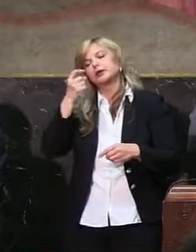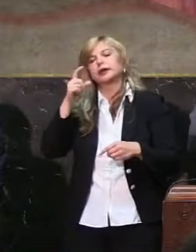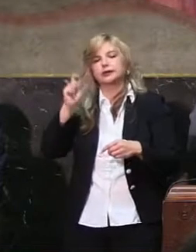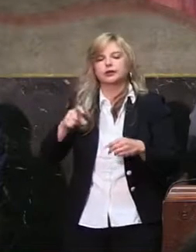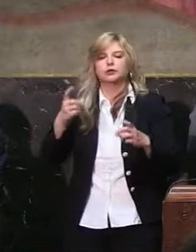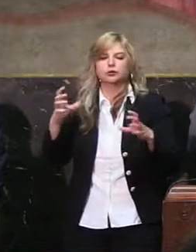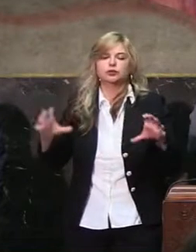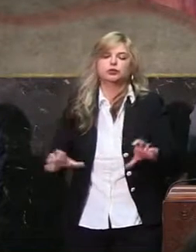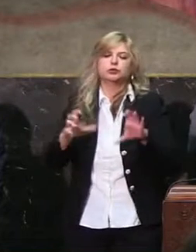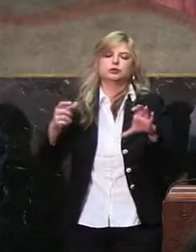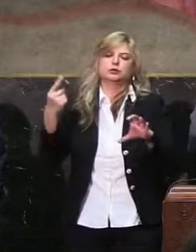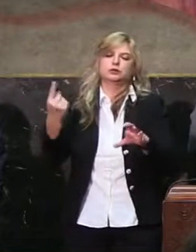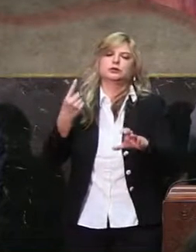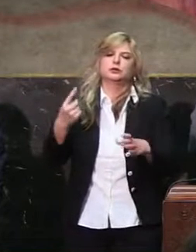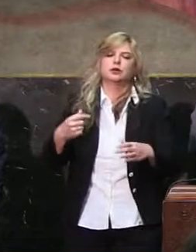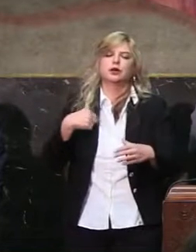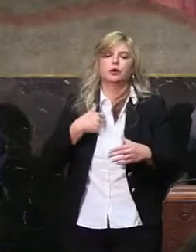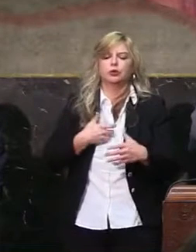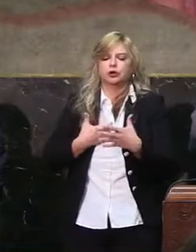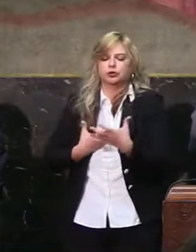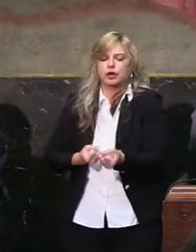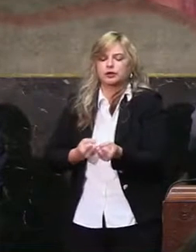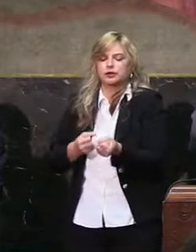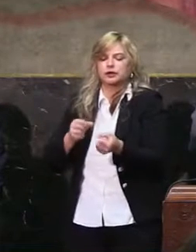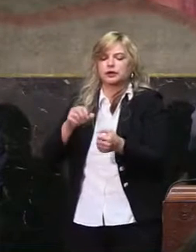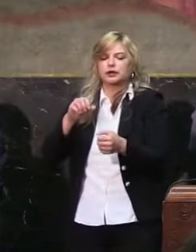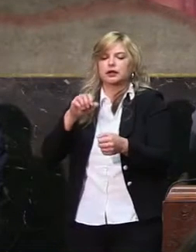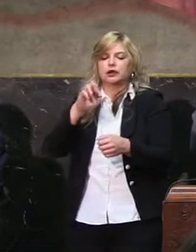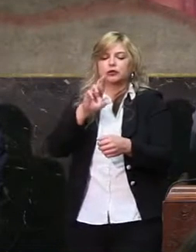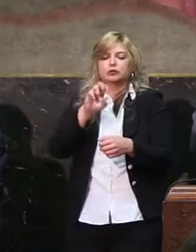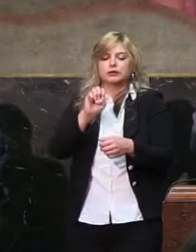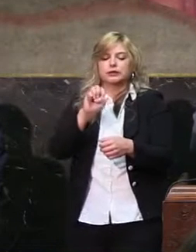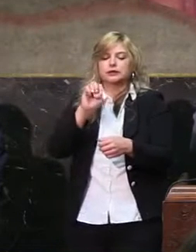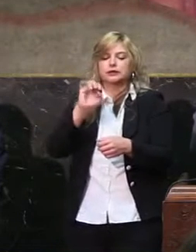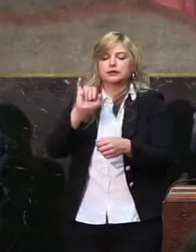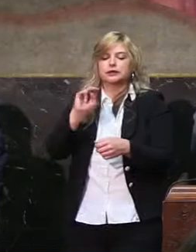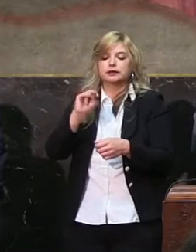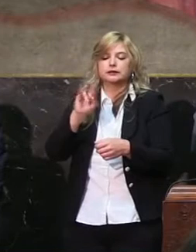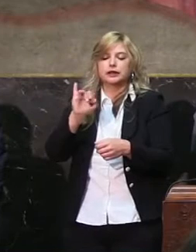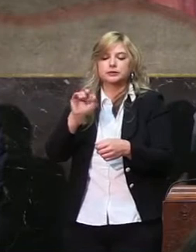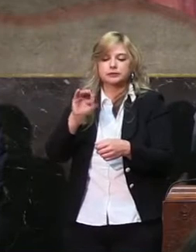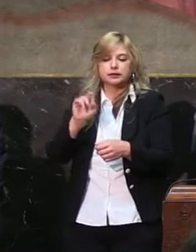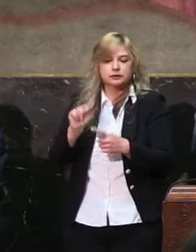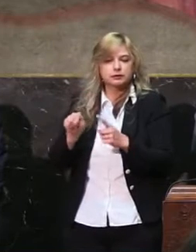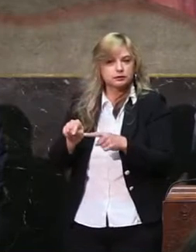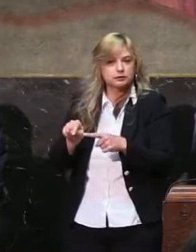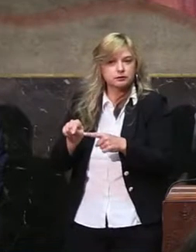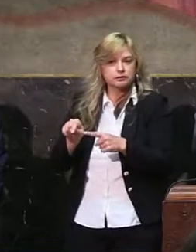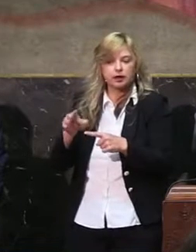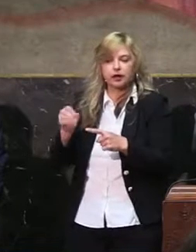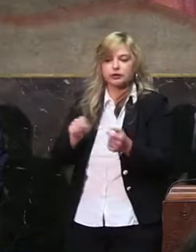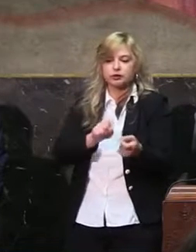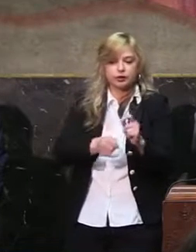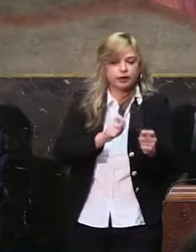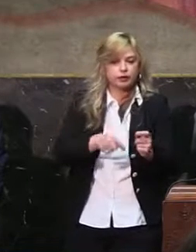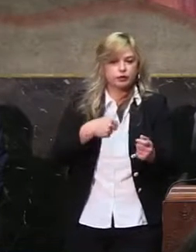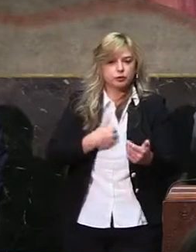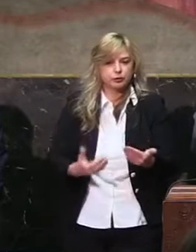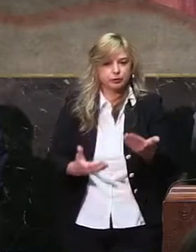trust that with reinvestment that the changes that we are proposing, that we're supporting, will make a difference in our